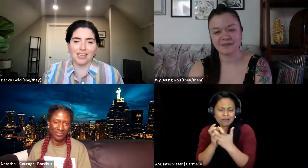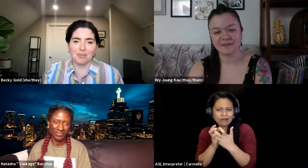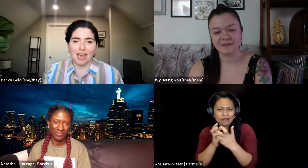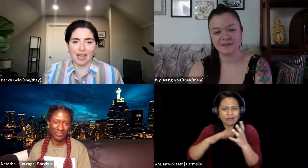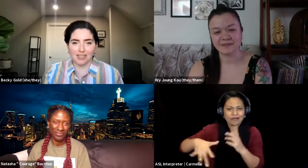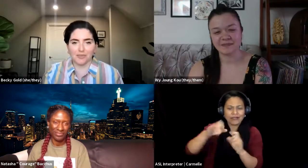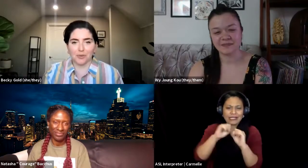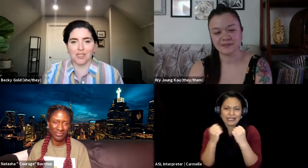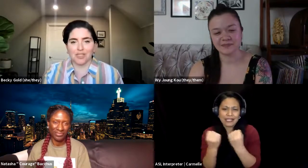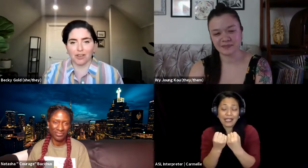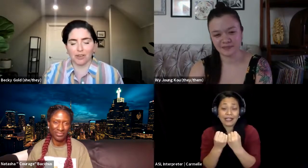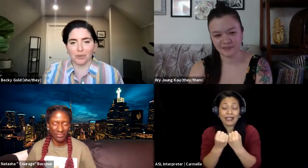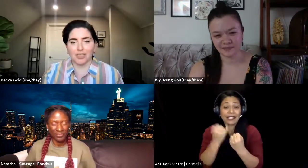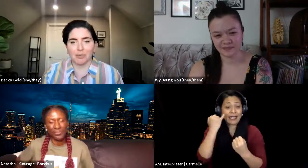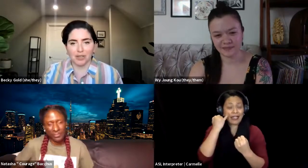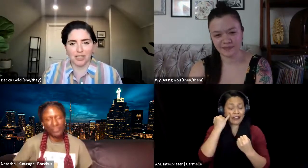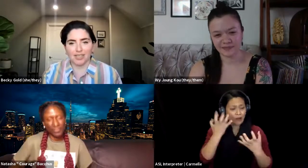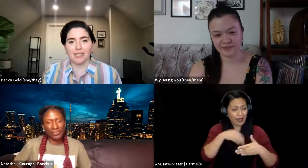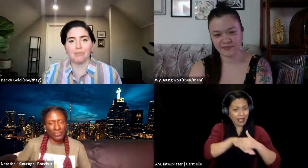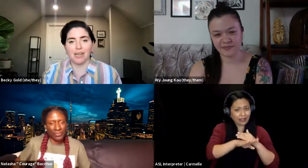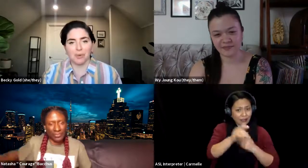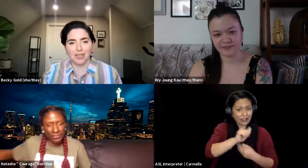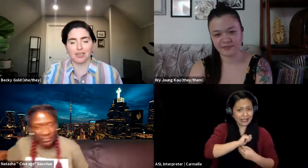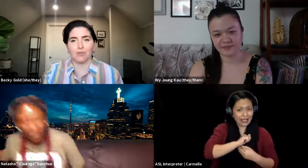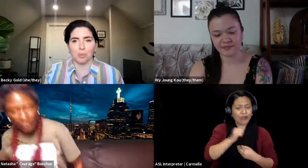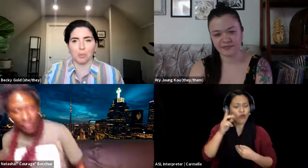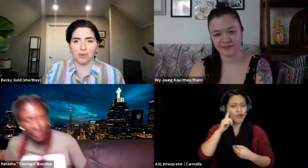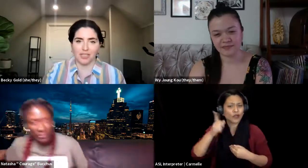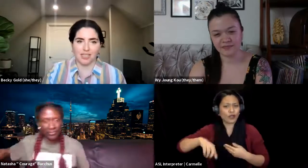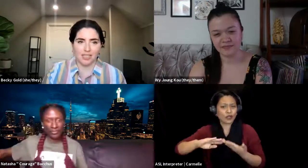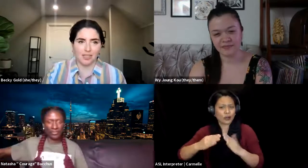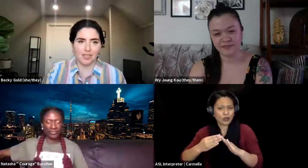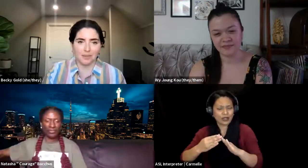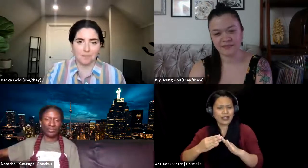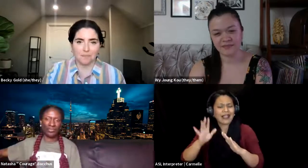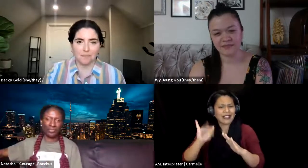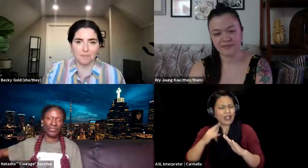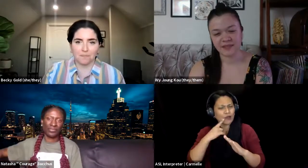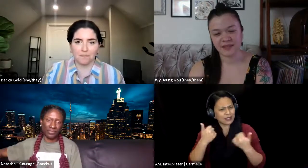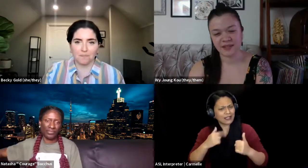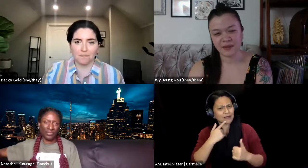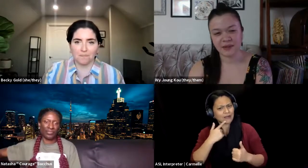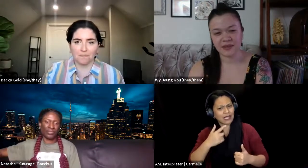claiming access for oneself and one's community is in many ways a form of resistance. with this